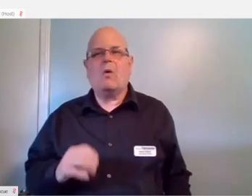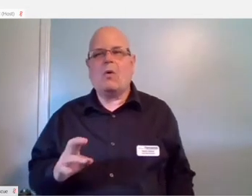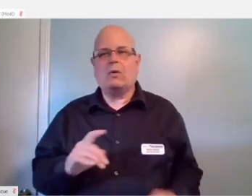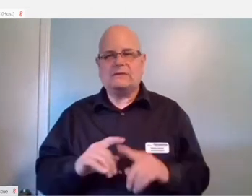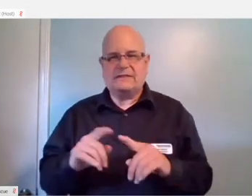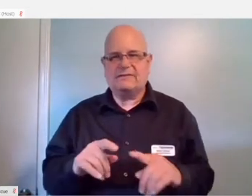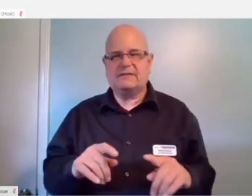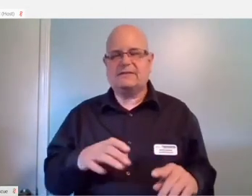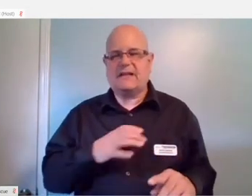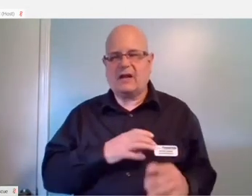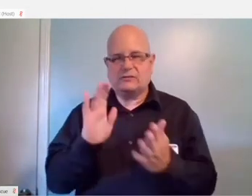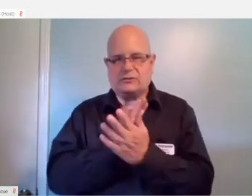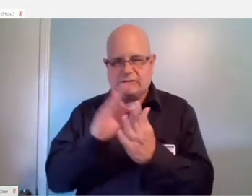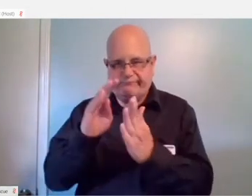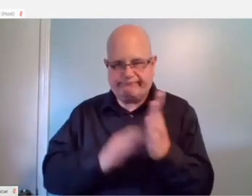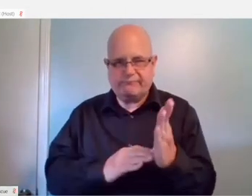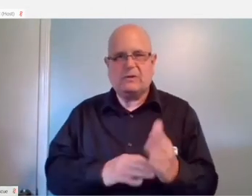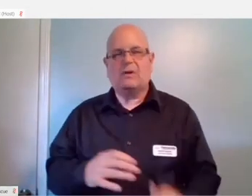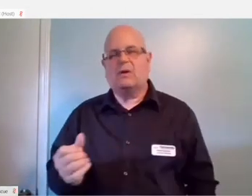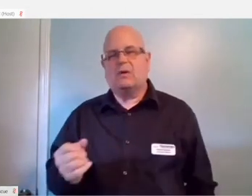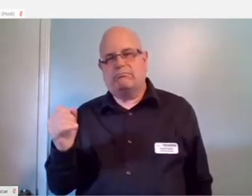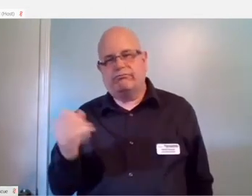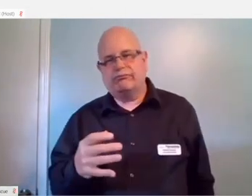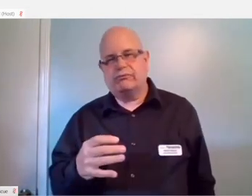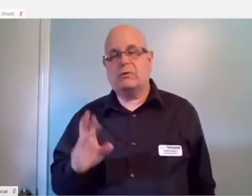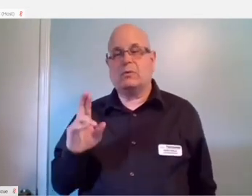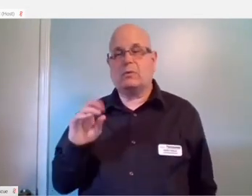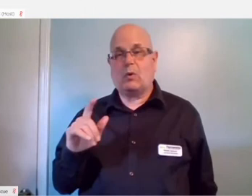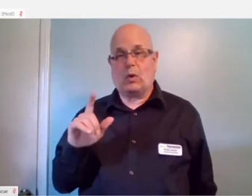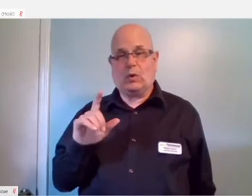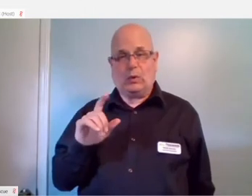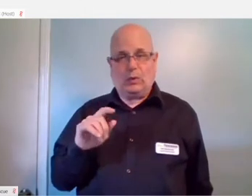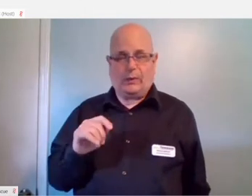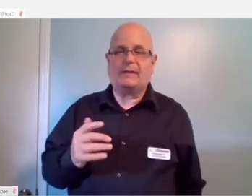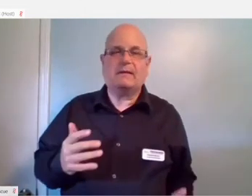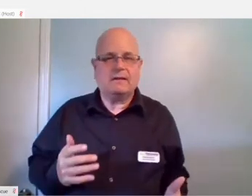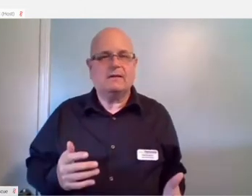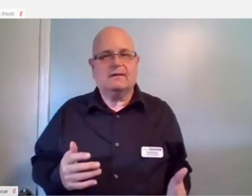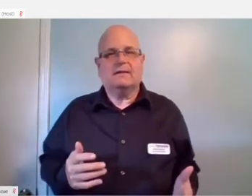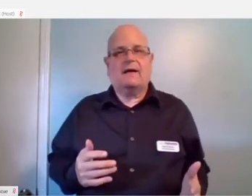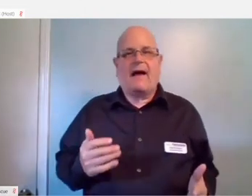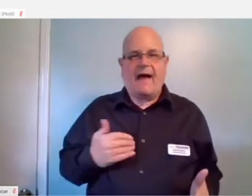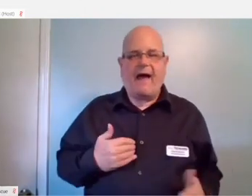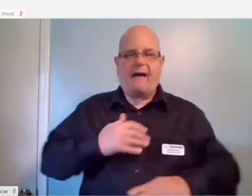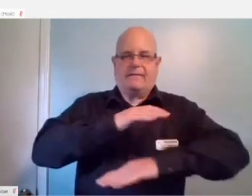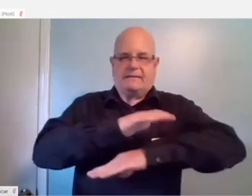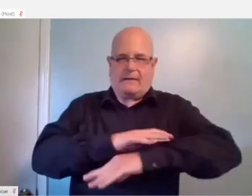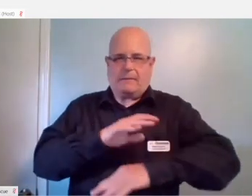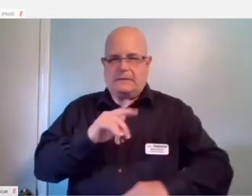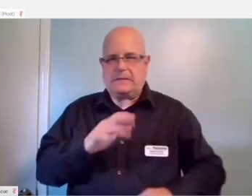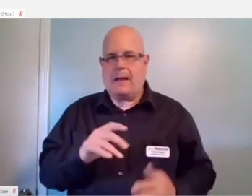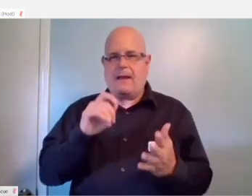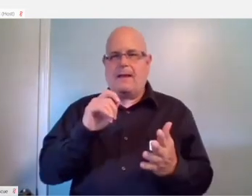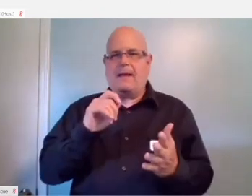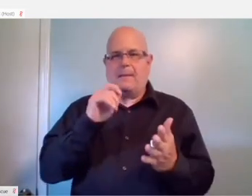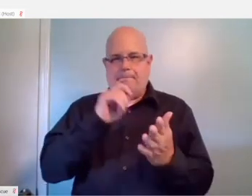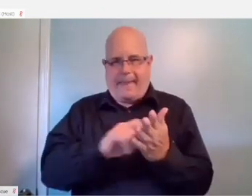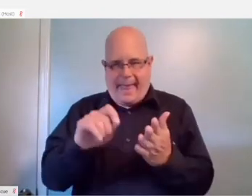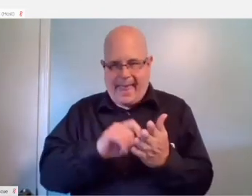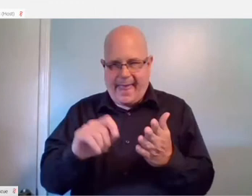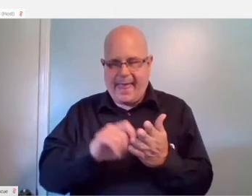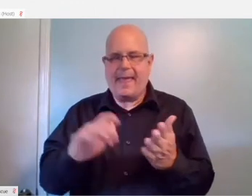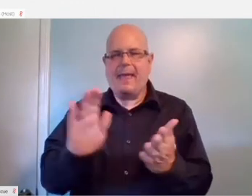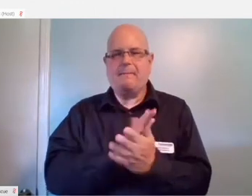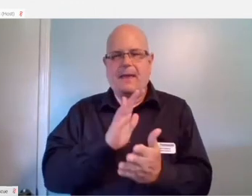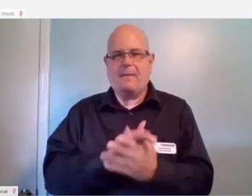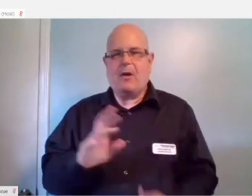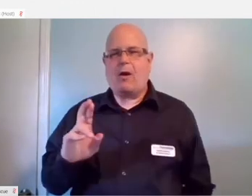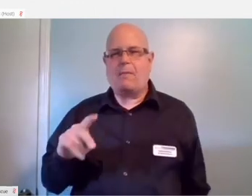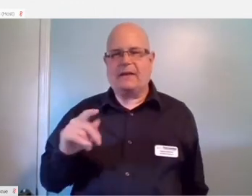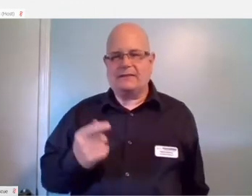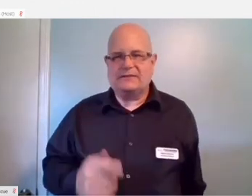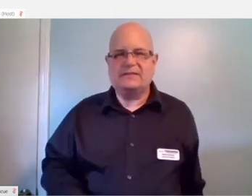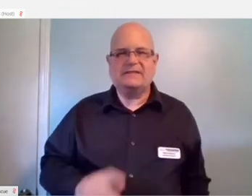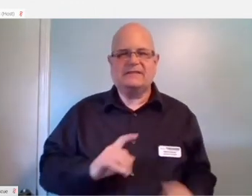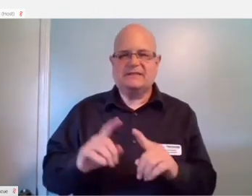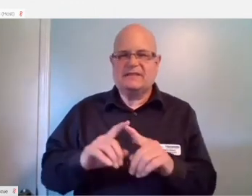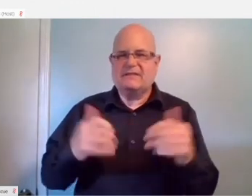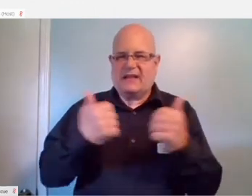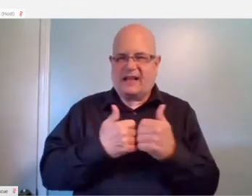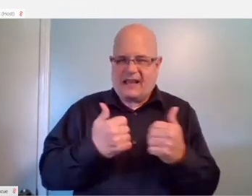Roll20 is really, it's made with tabletop pen and paper, things like dungeons and dragons